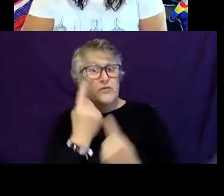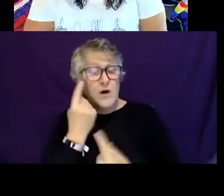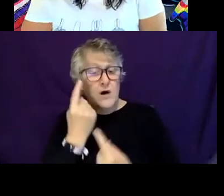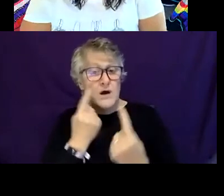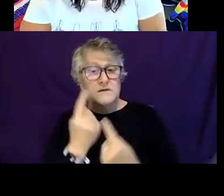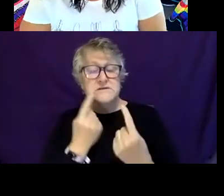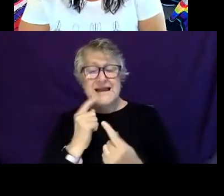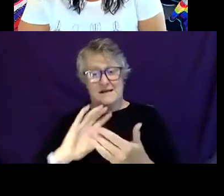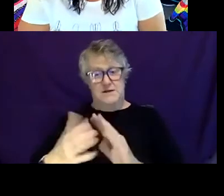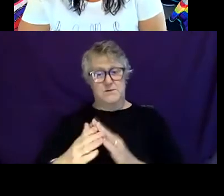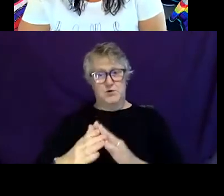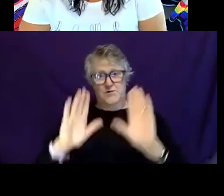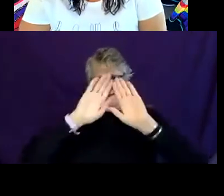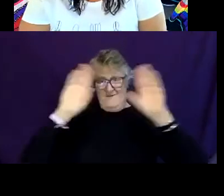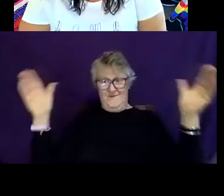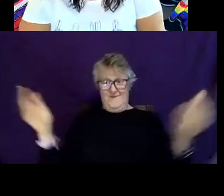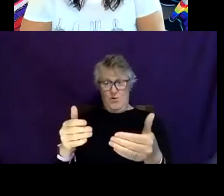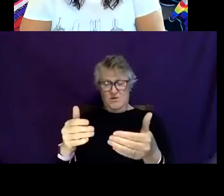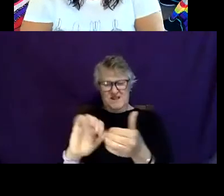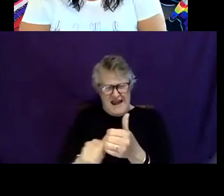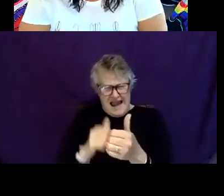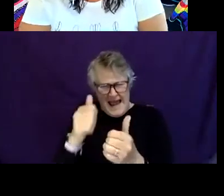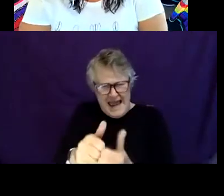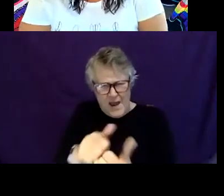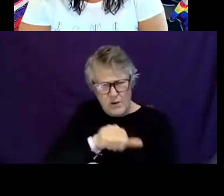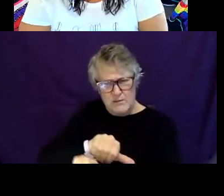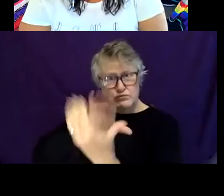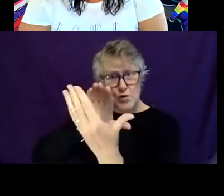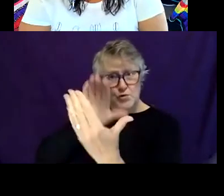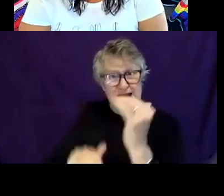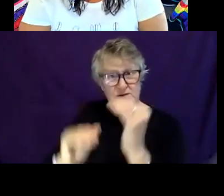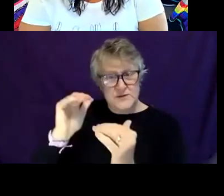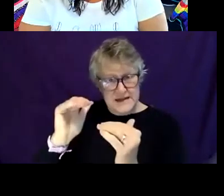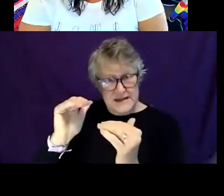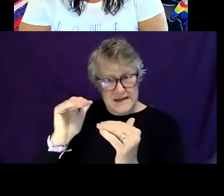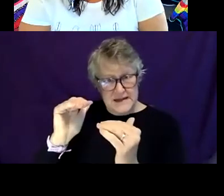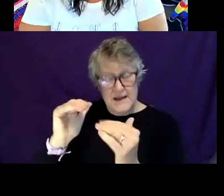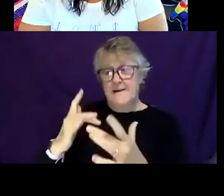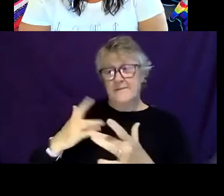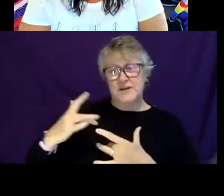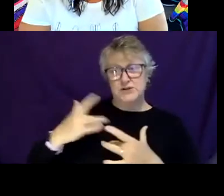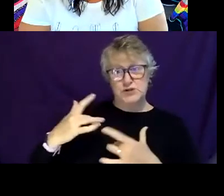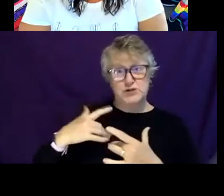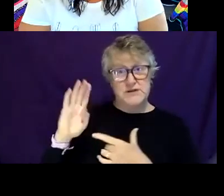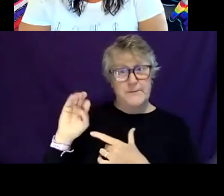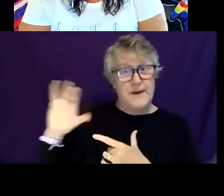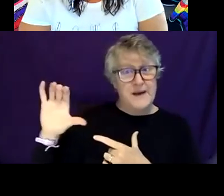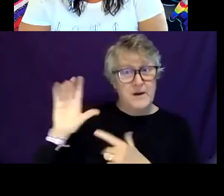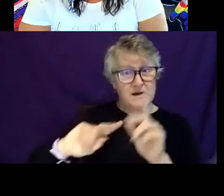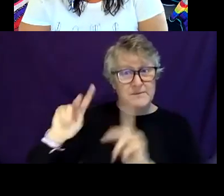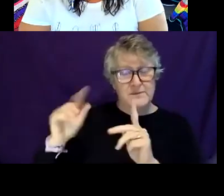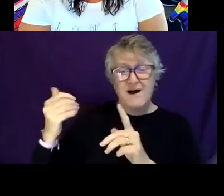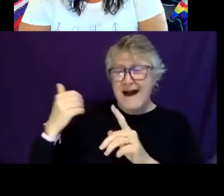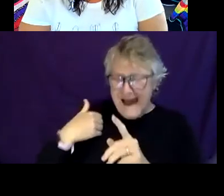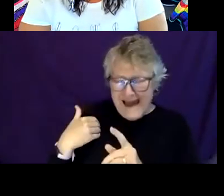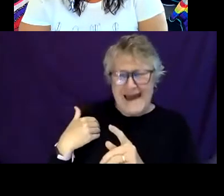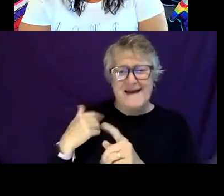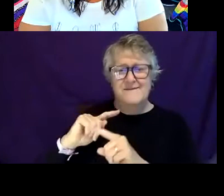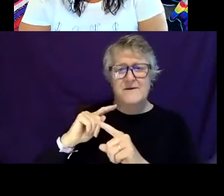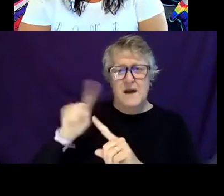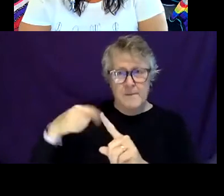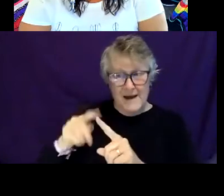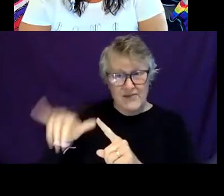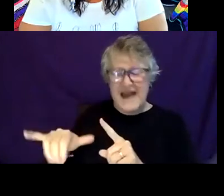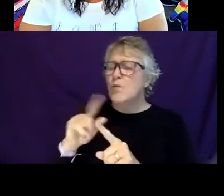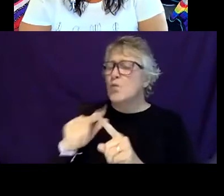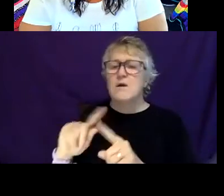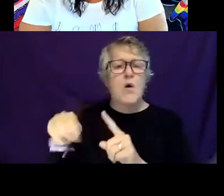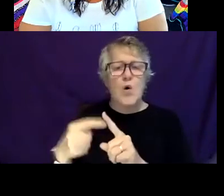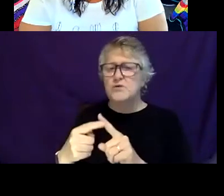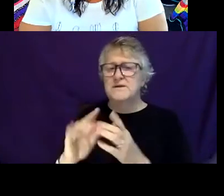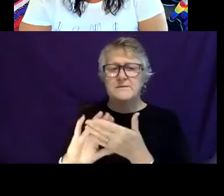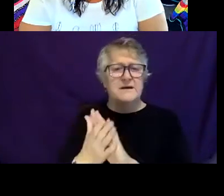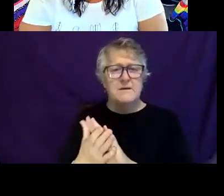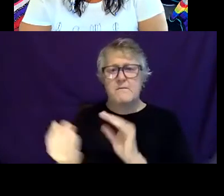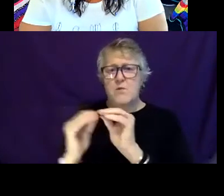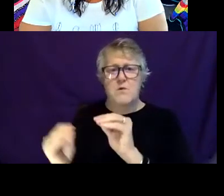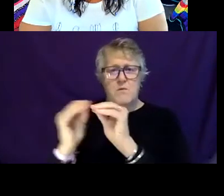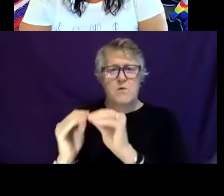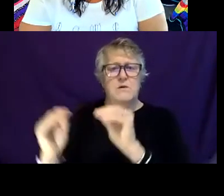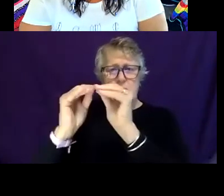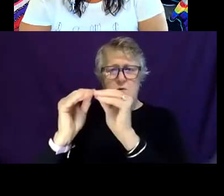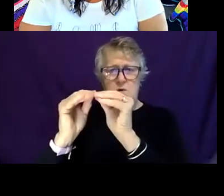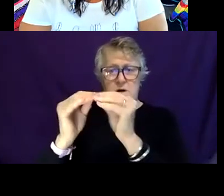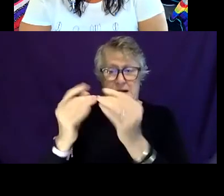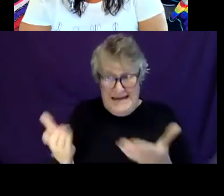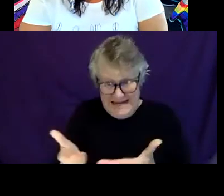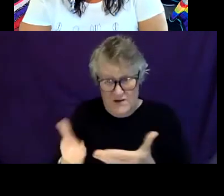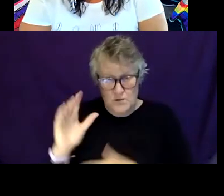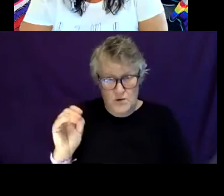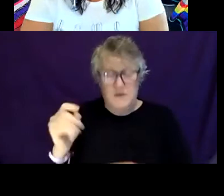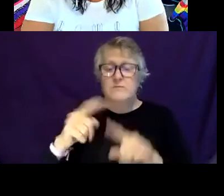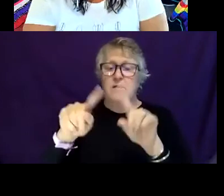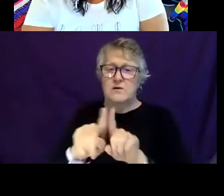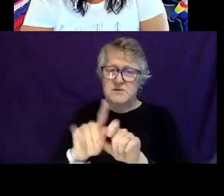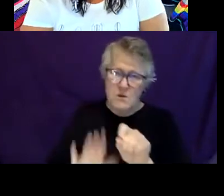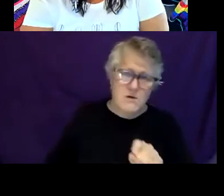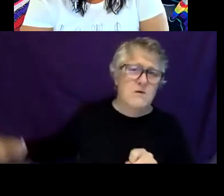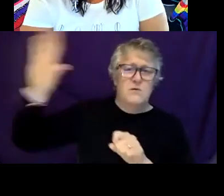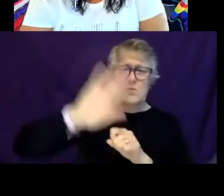centered thoughts on how we approach data equity that concerns that BIPOC folks have surrounding accuracy, accountability, and transparency will only continue to persist across our country and right here in Oregon.